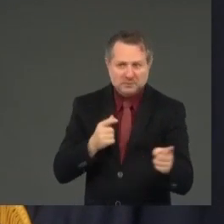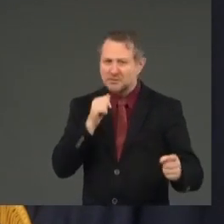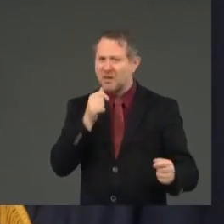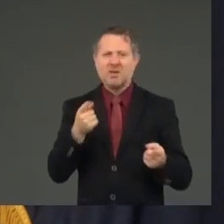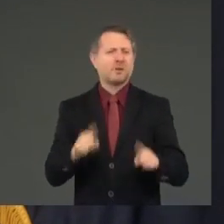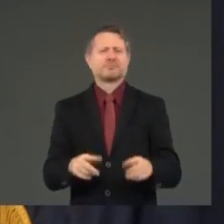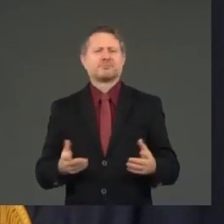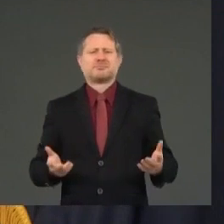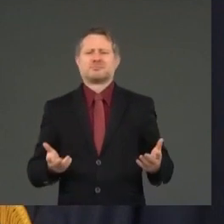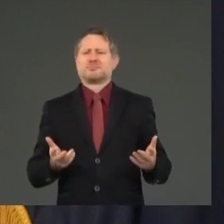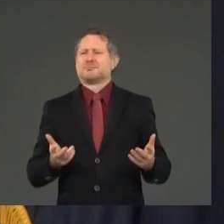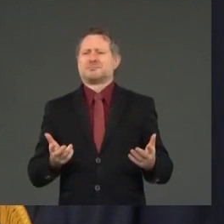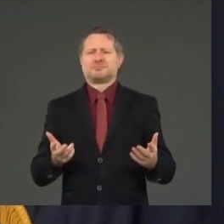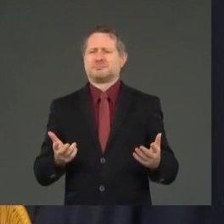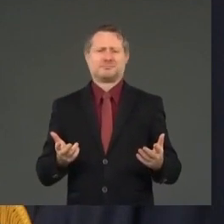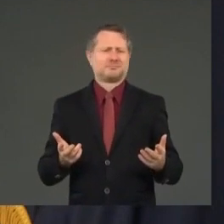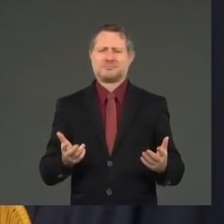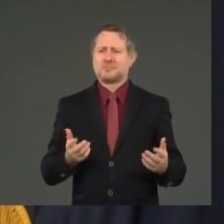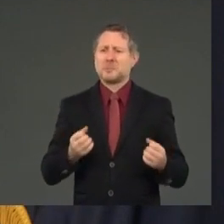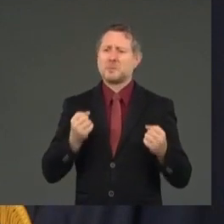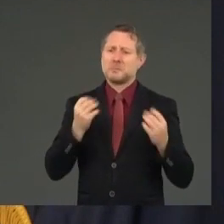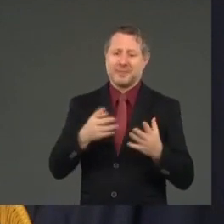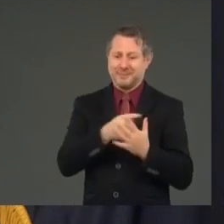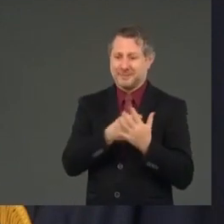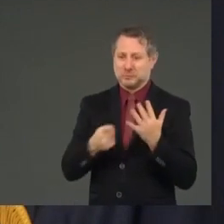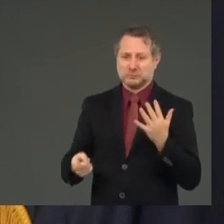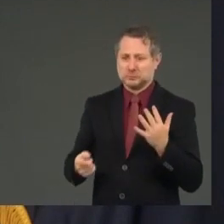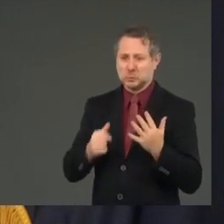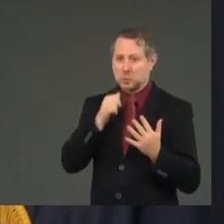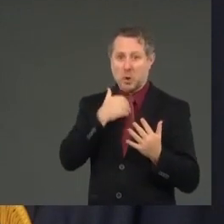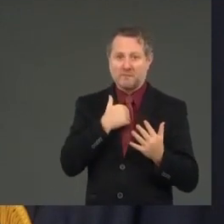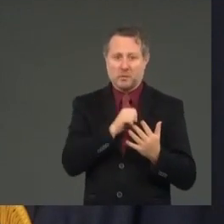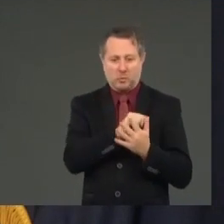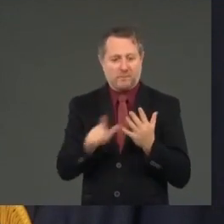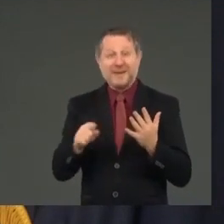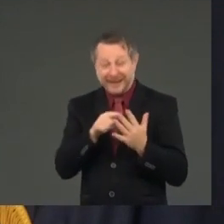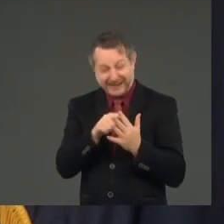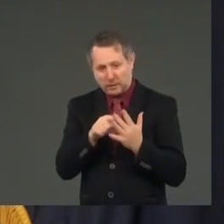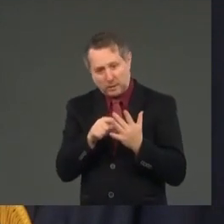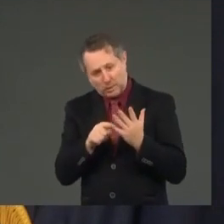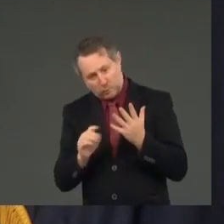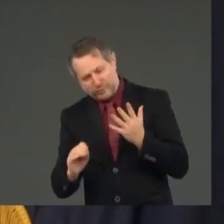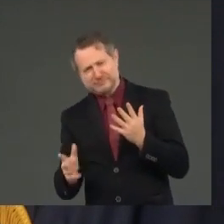THERE'S AN INTERNET SIGNAL FOR